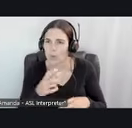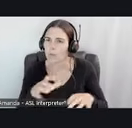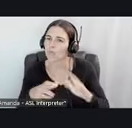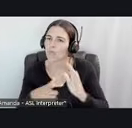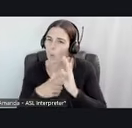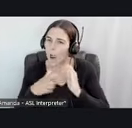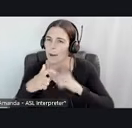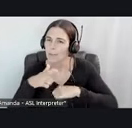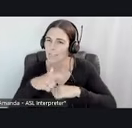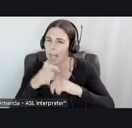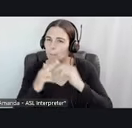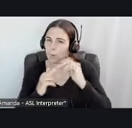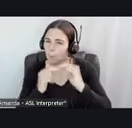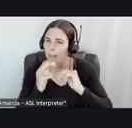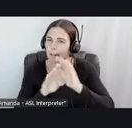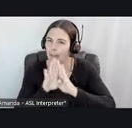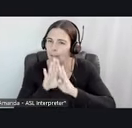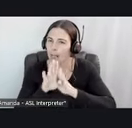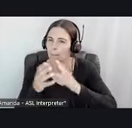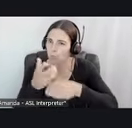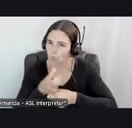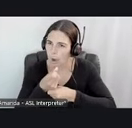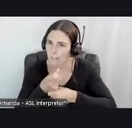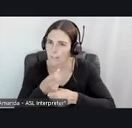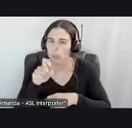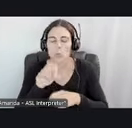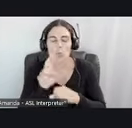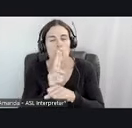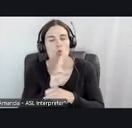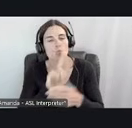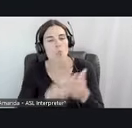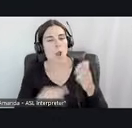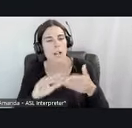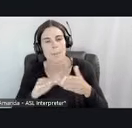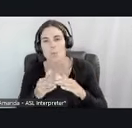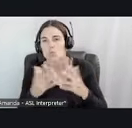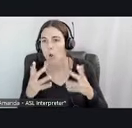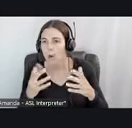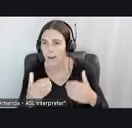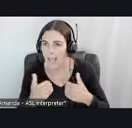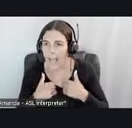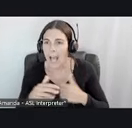because we do believe that you have to use what communities have, people that they know, um, and